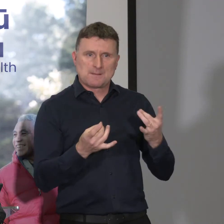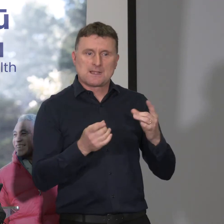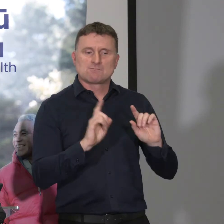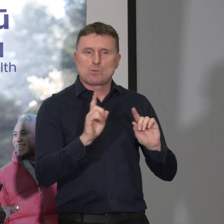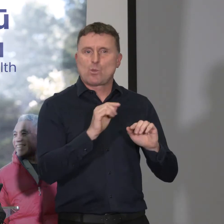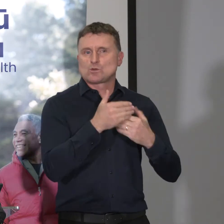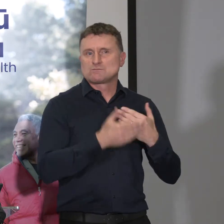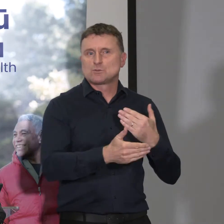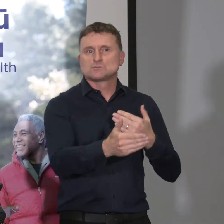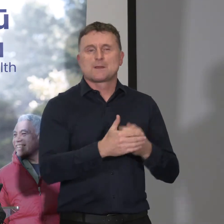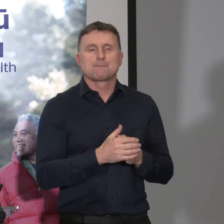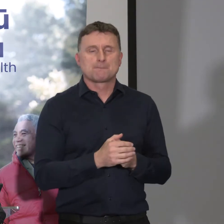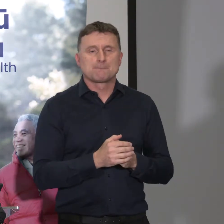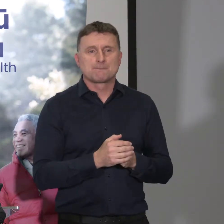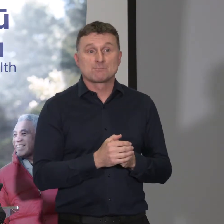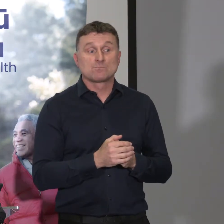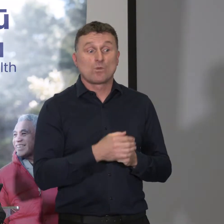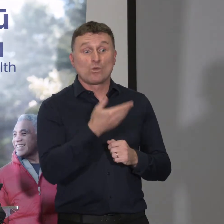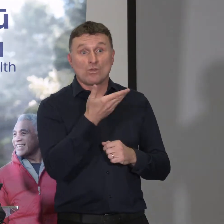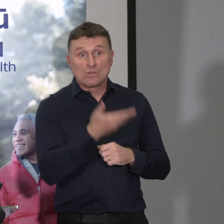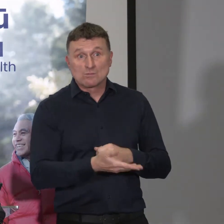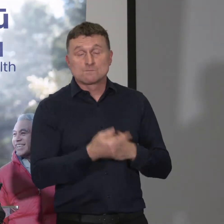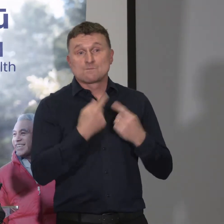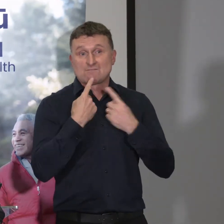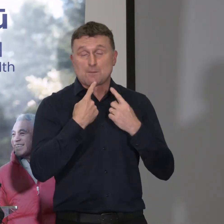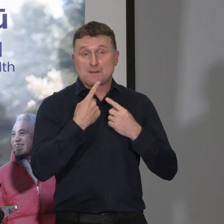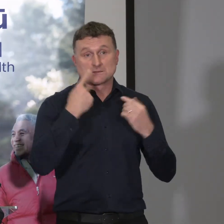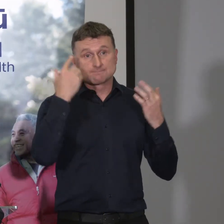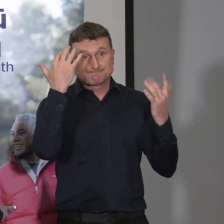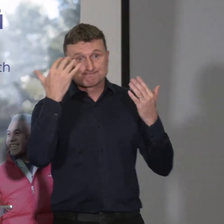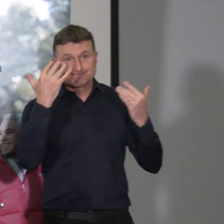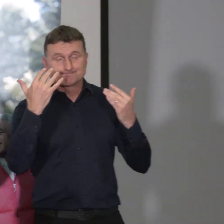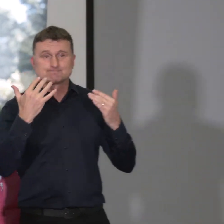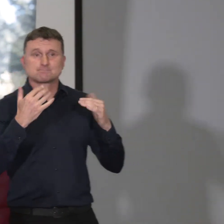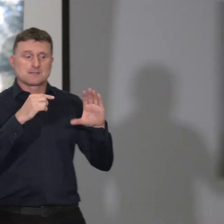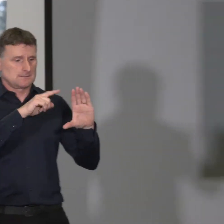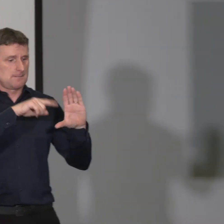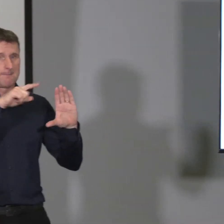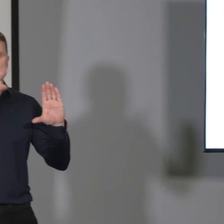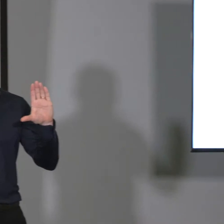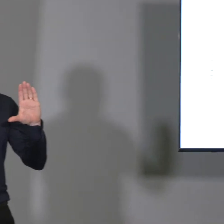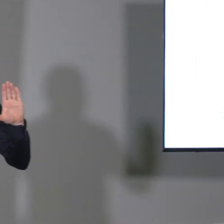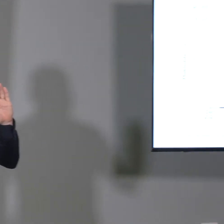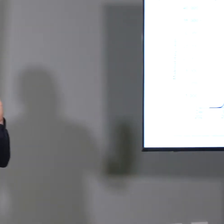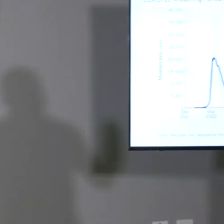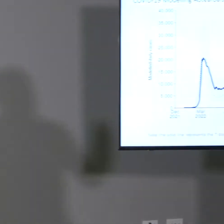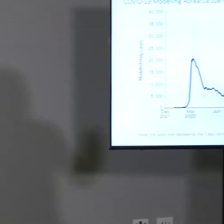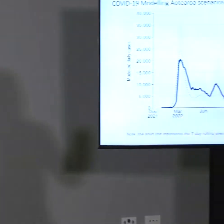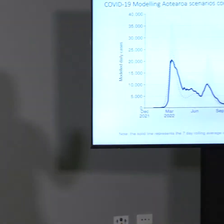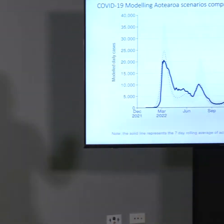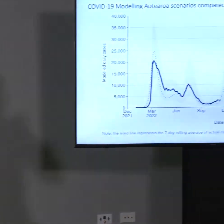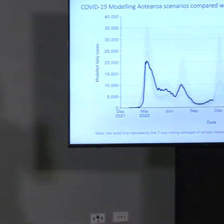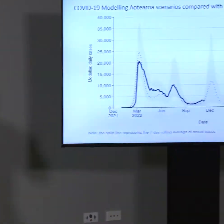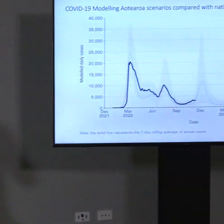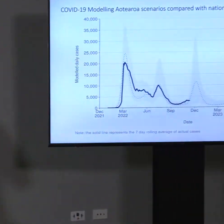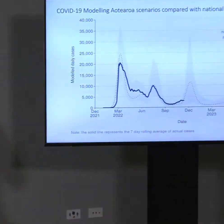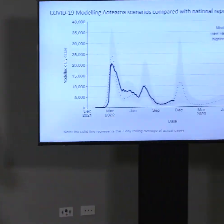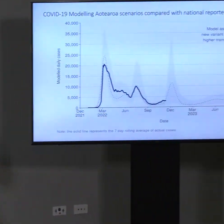seen if variance will be behaving this way the New Zealand context but we need to prepare for that possibility. Bearing all those assumptions in mind, the model shows daily